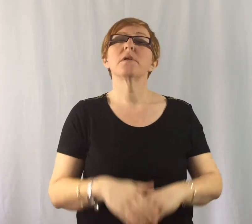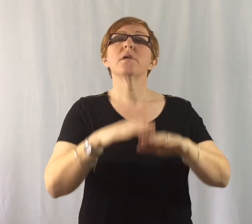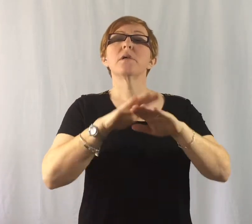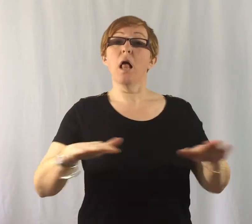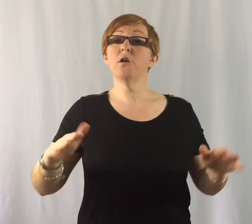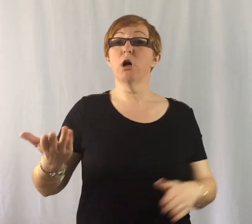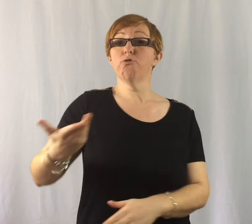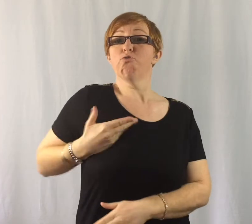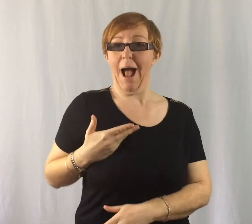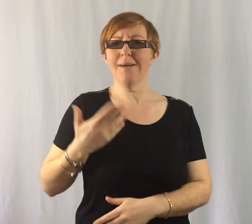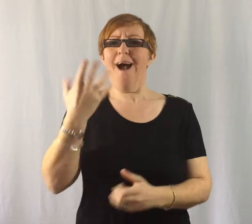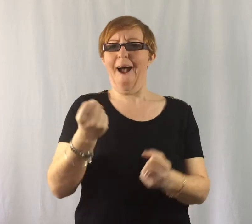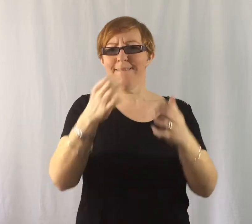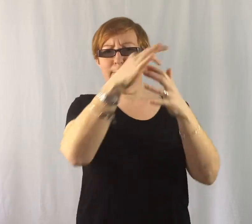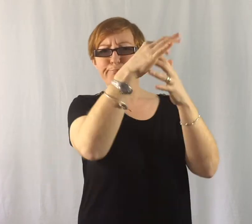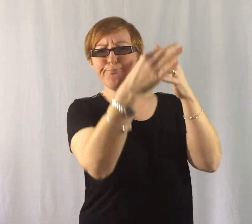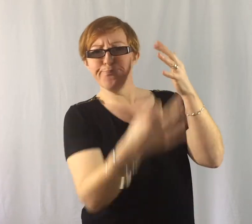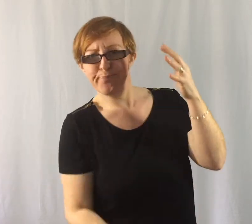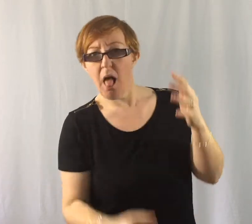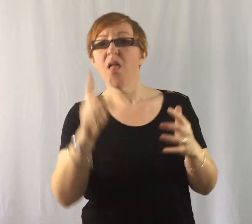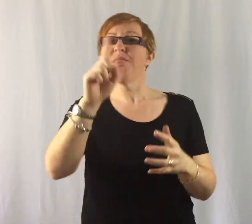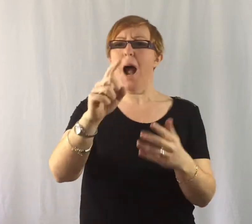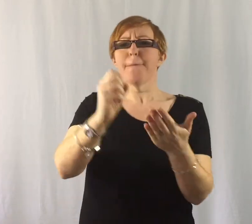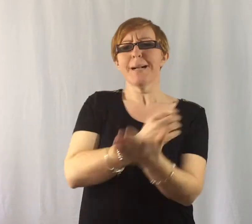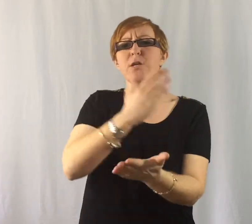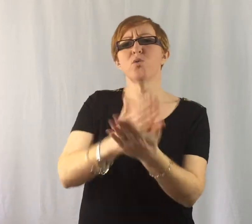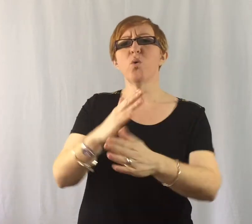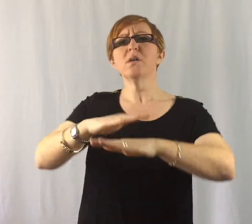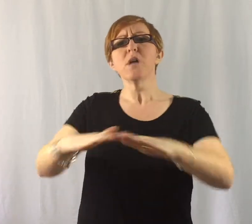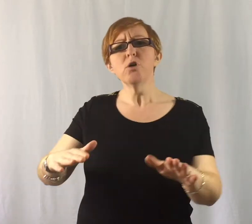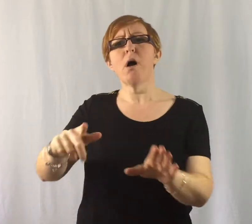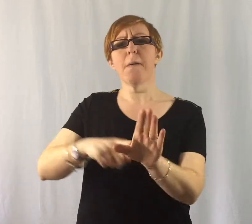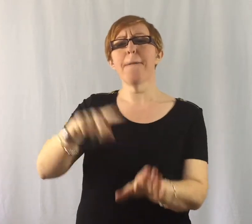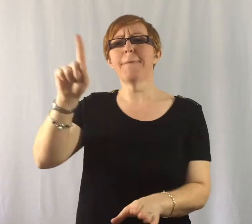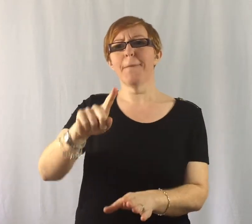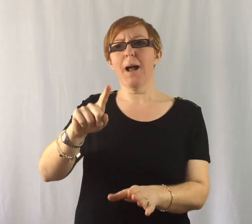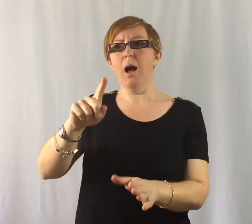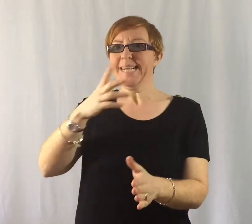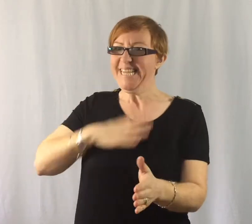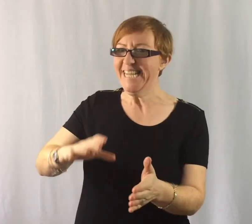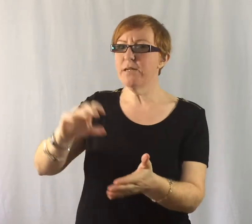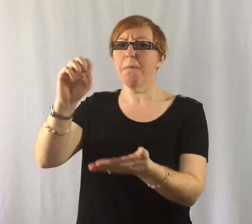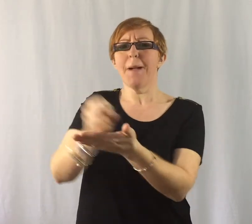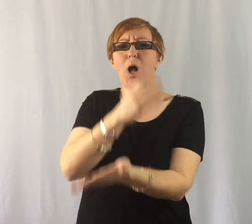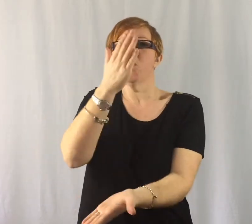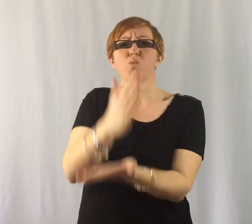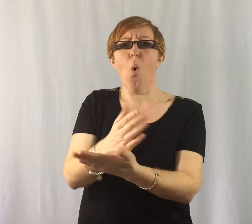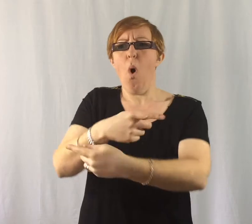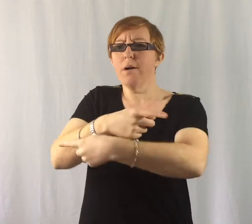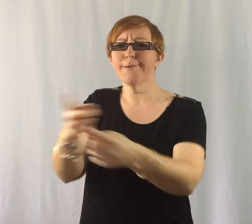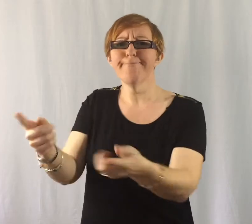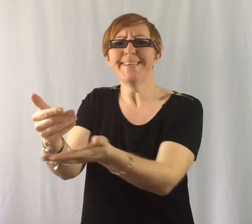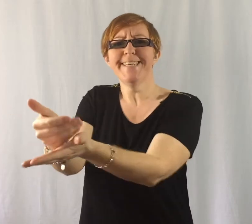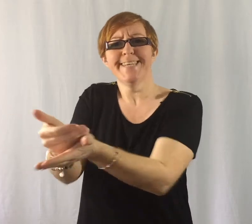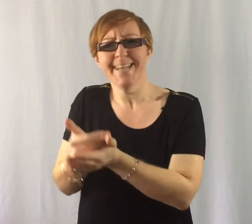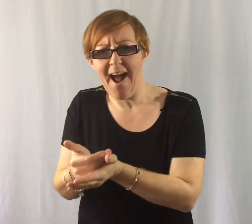Children's rights are all the things that children and young people need, to make sure that they are safe,